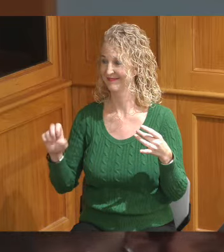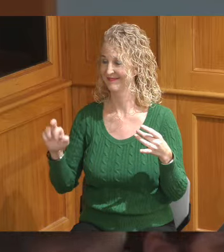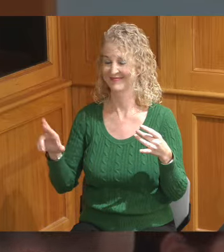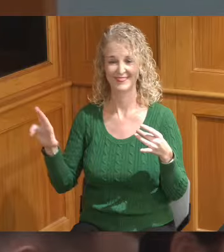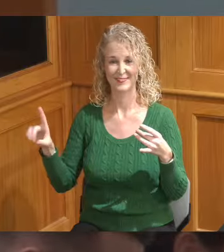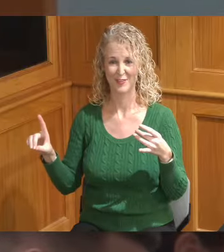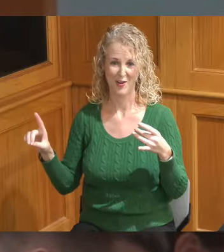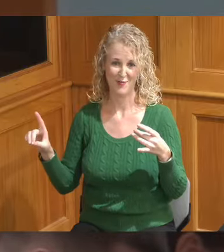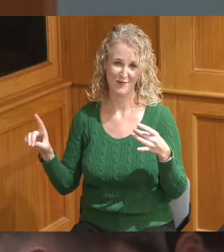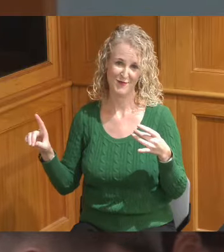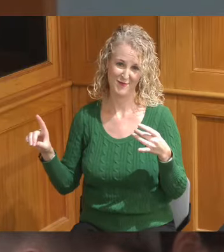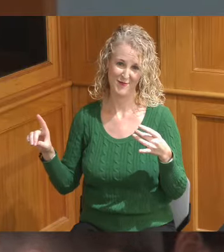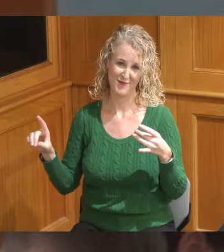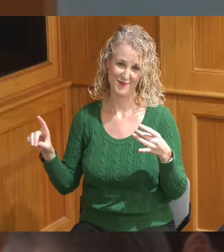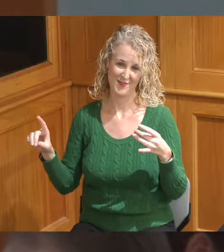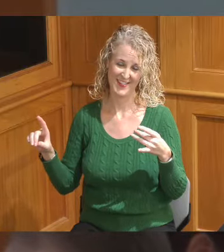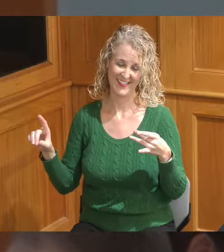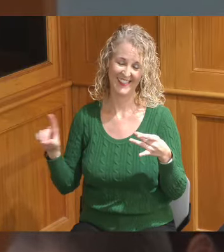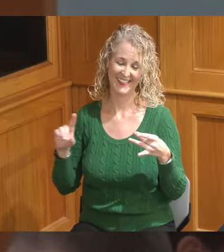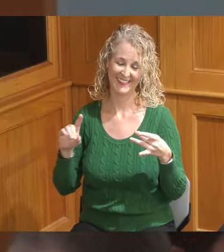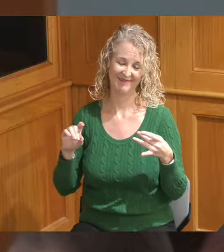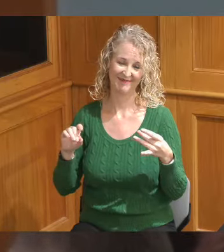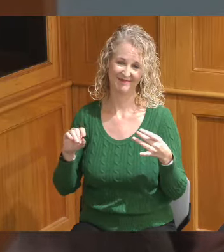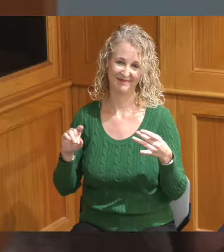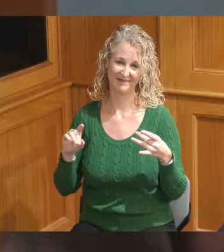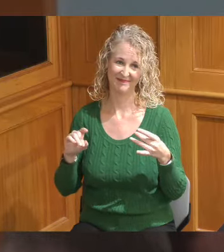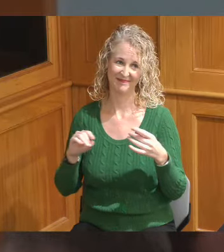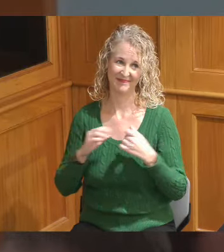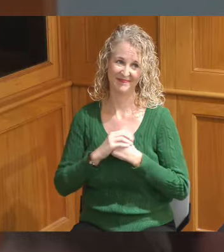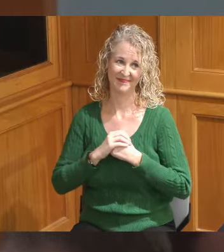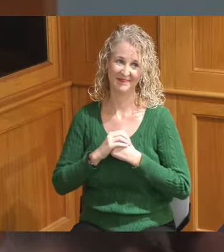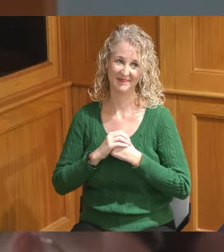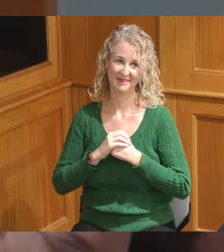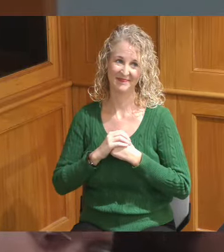The north section being from Bridlemaker Lane to approximately 100 feet south of Pine Cove Court